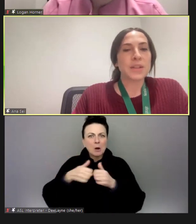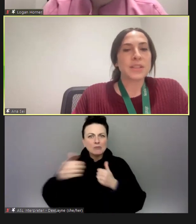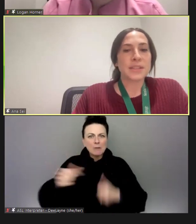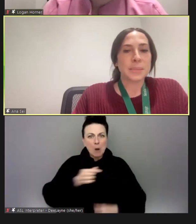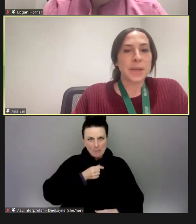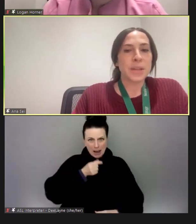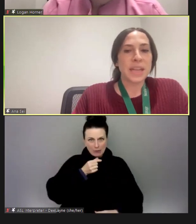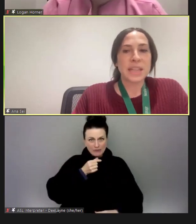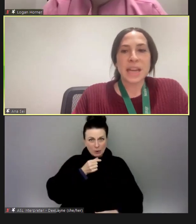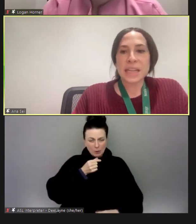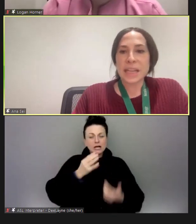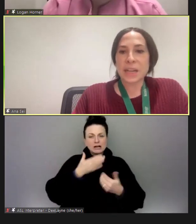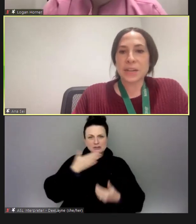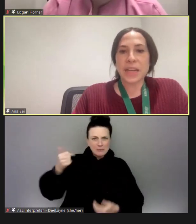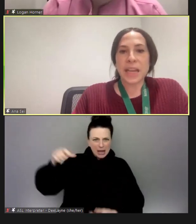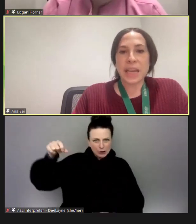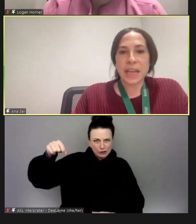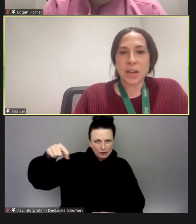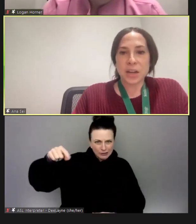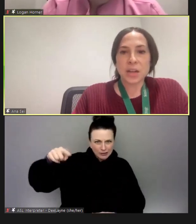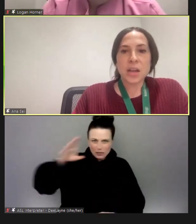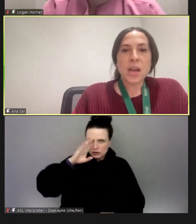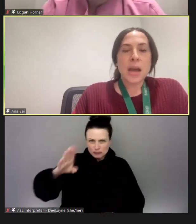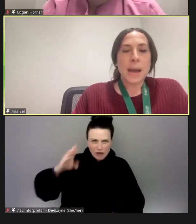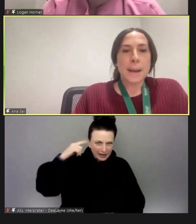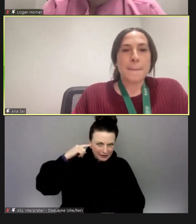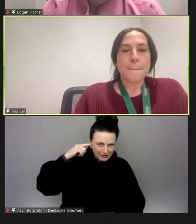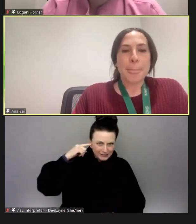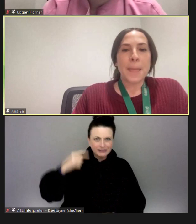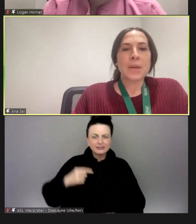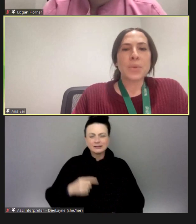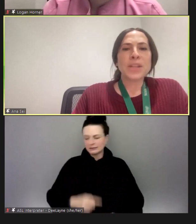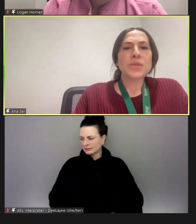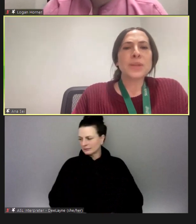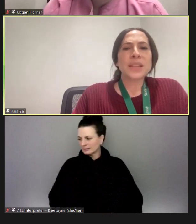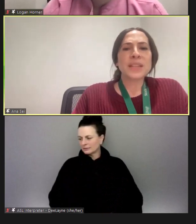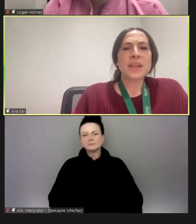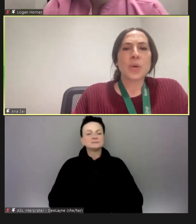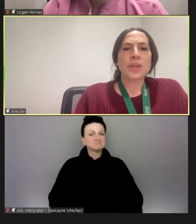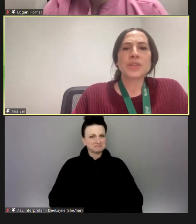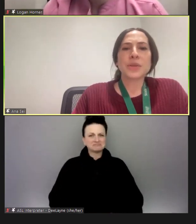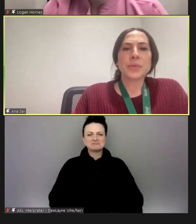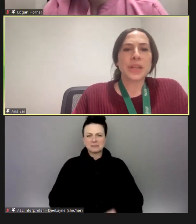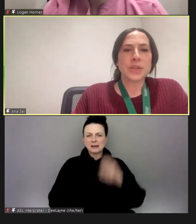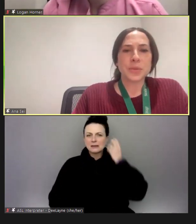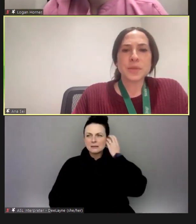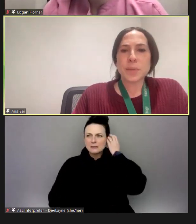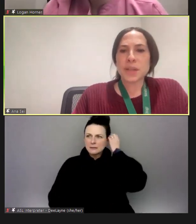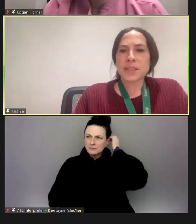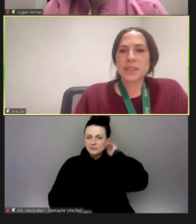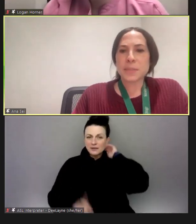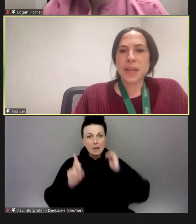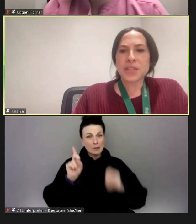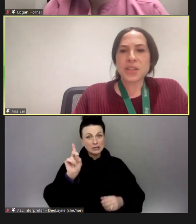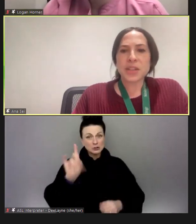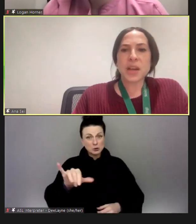stimulate that hearing ear um and we do